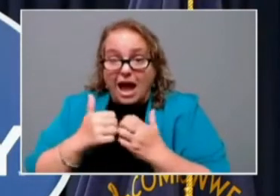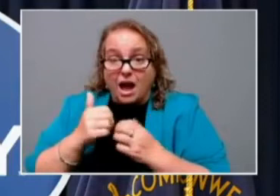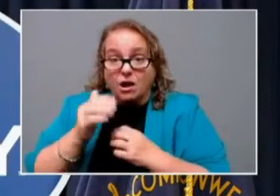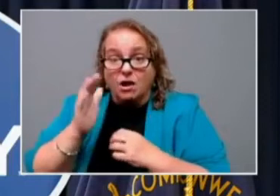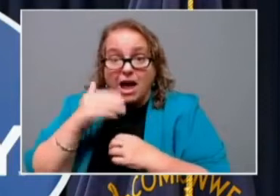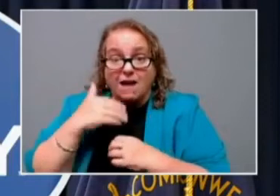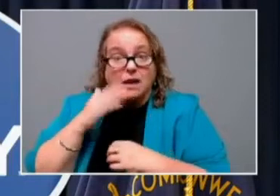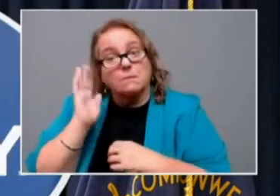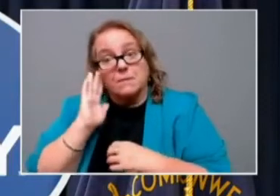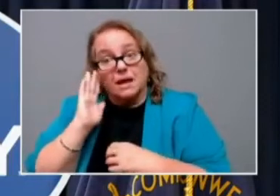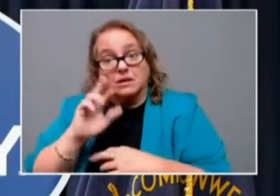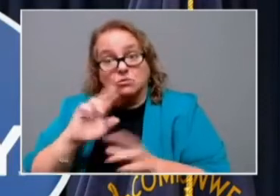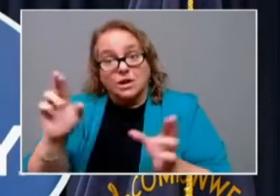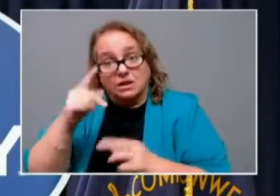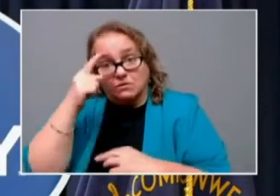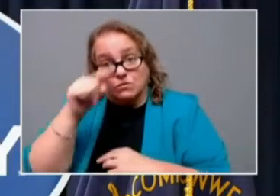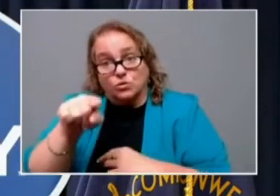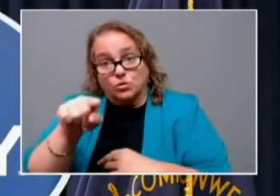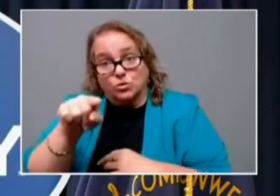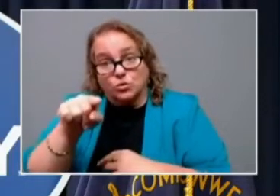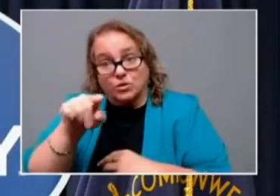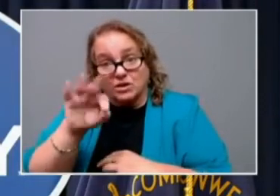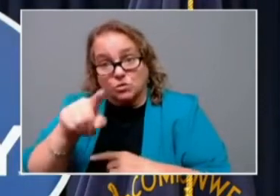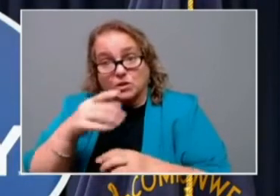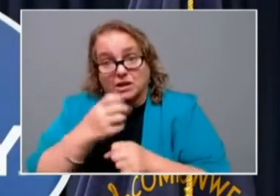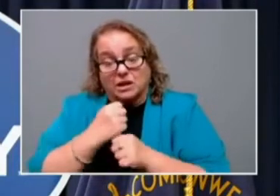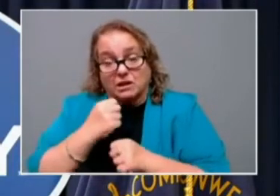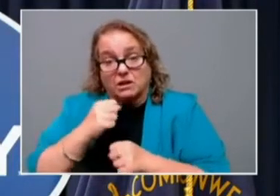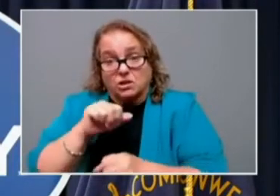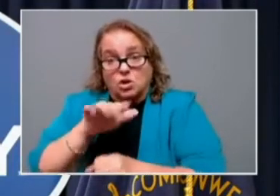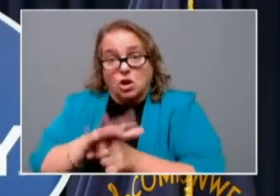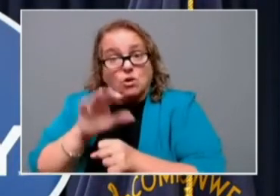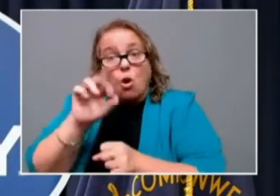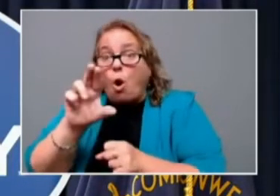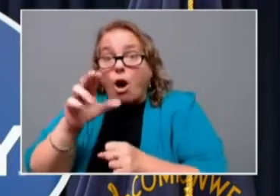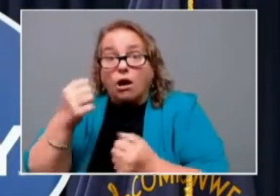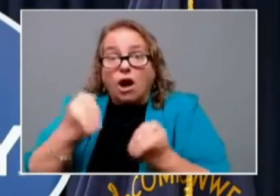if you get Covid or if you're in a car accident, bad for your loved one